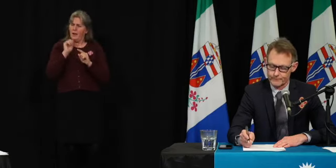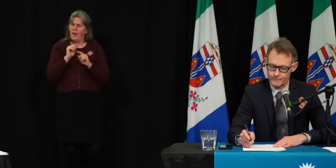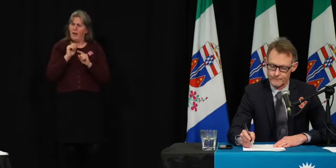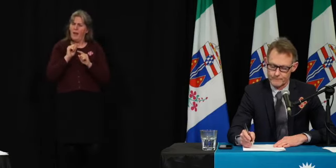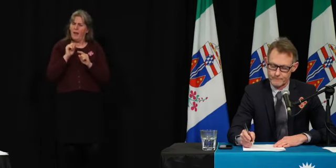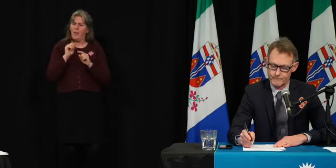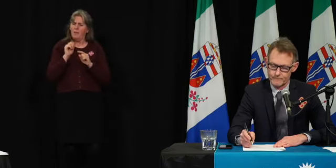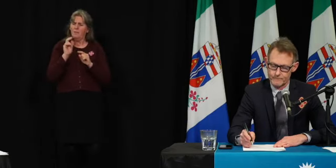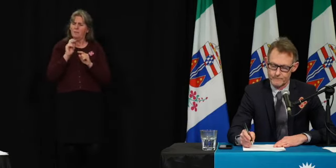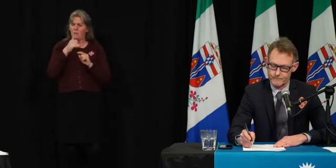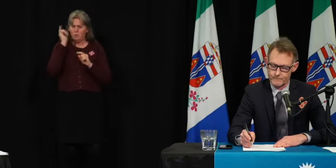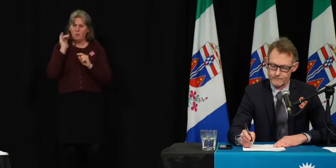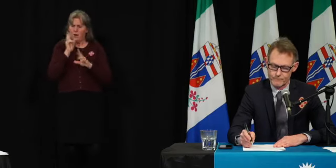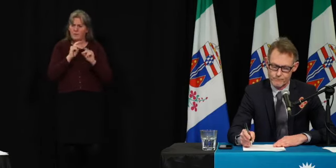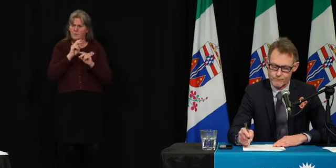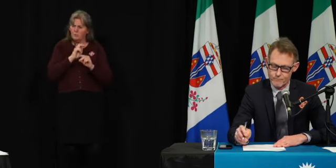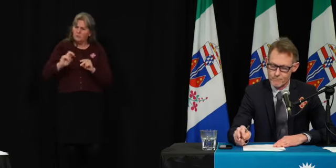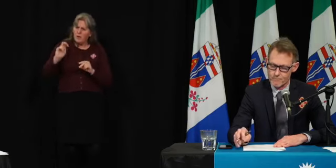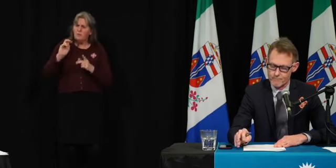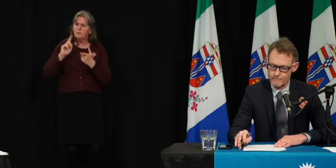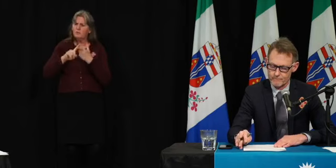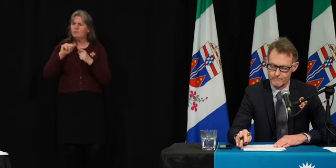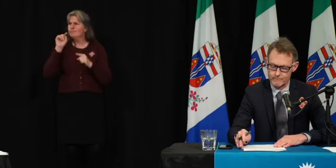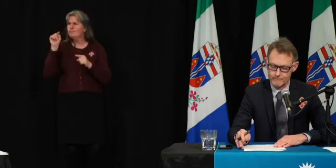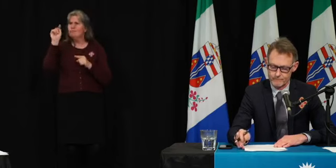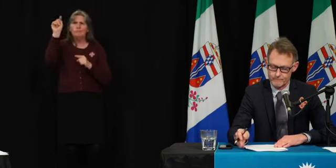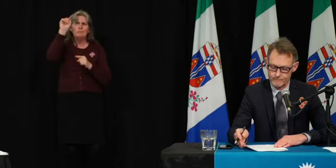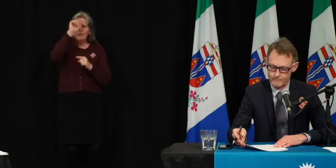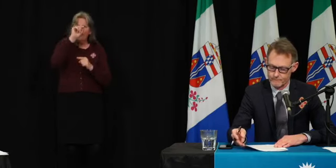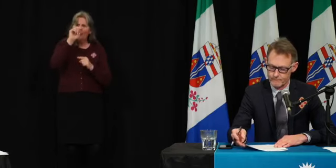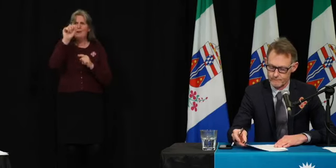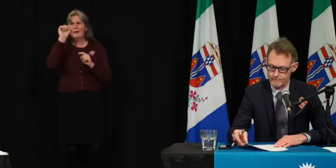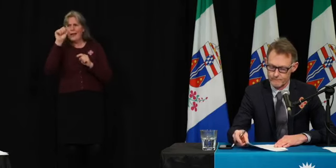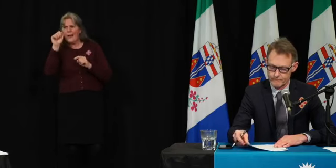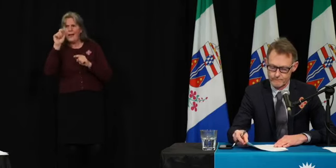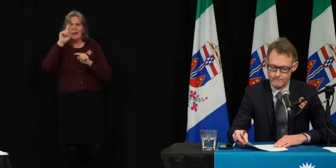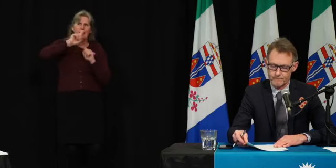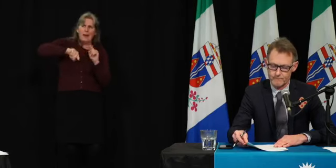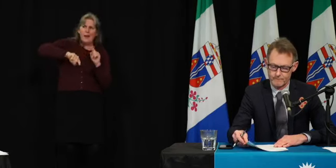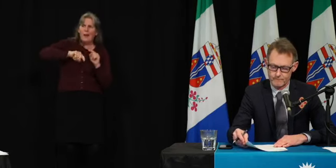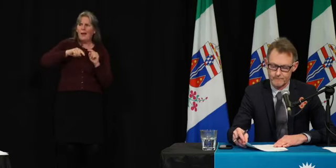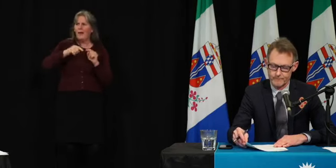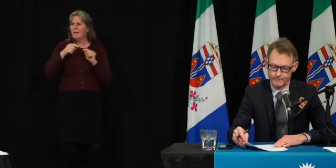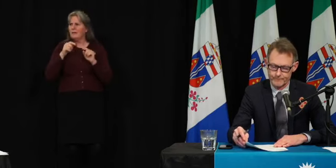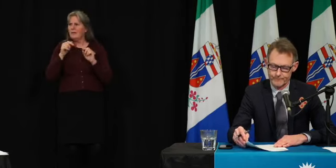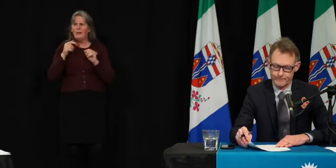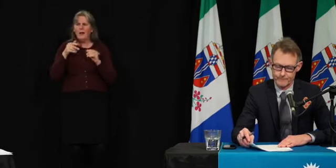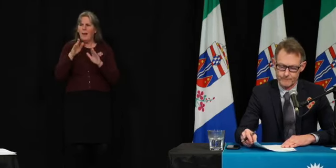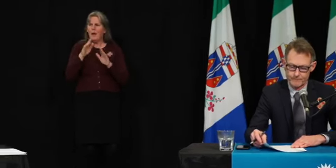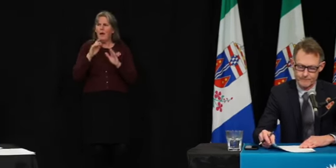ability to meet conditions and criteria and to allow a minimum time threshold between phases to